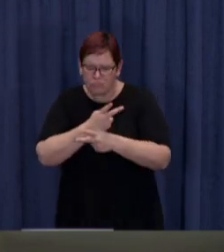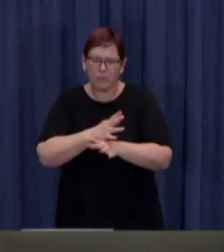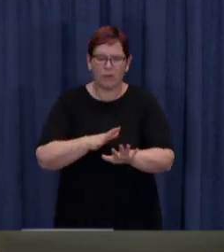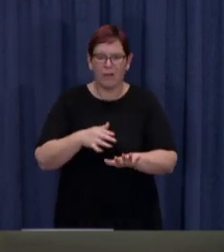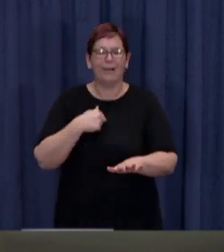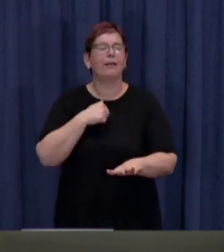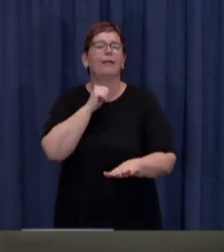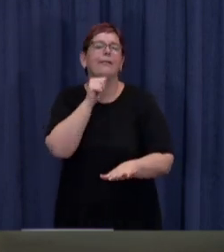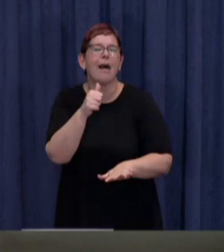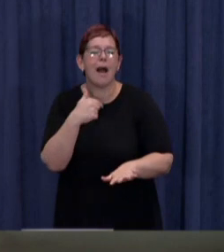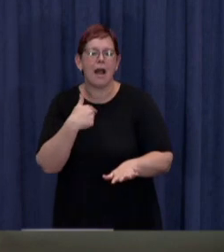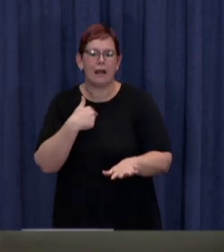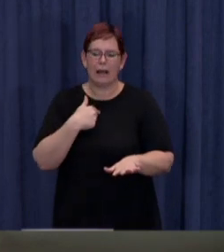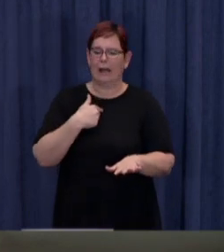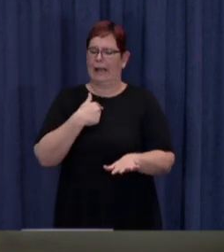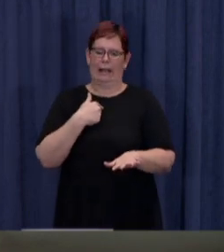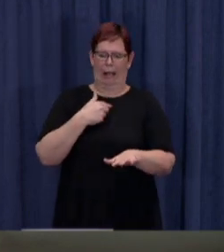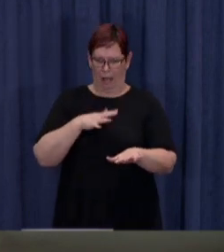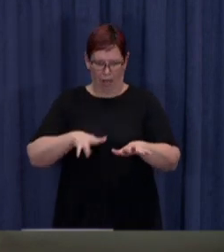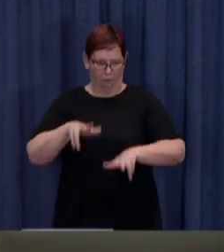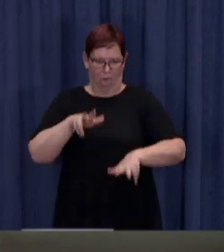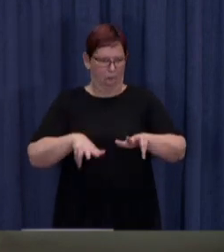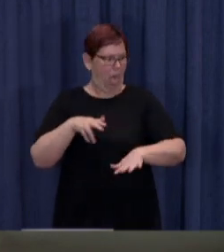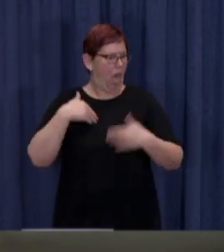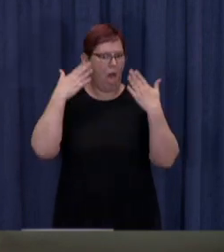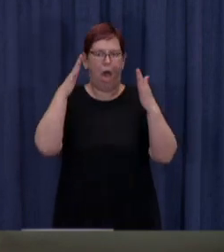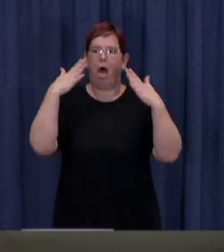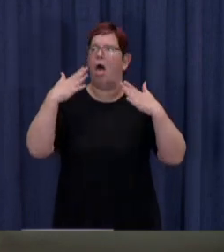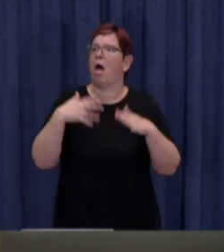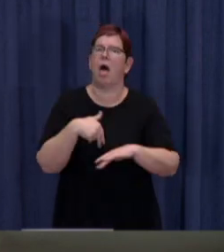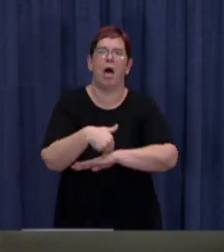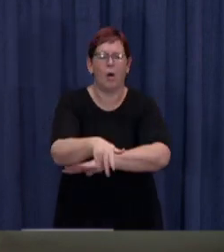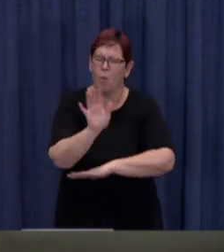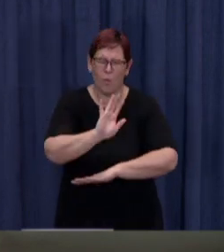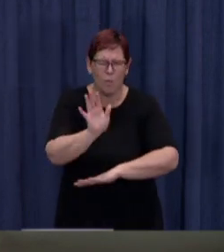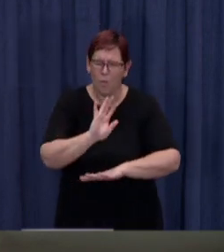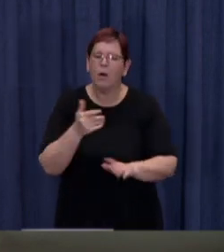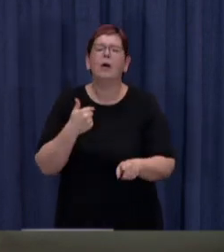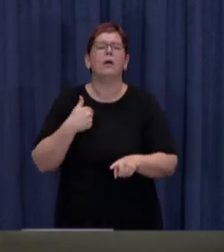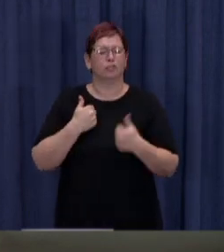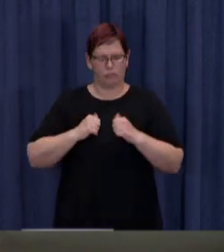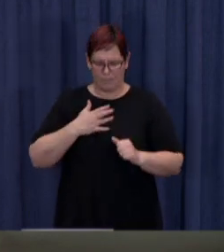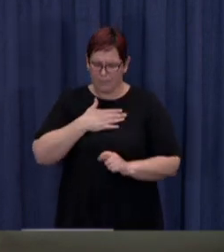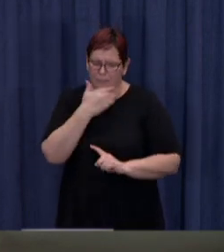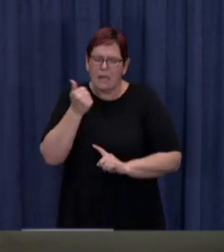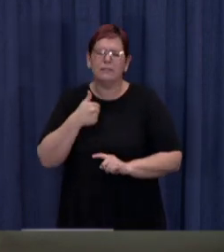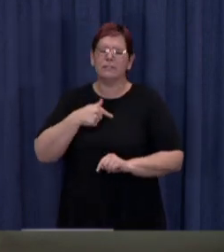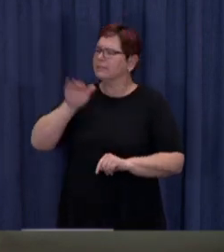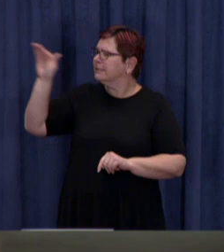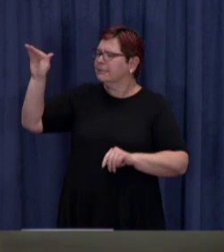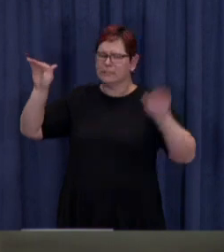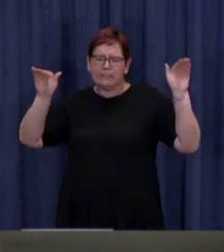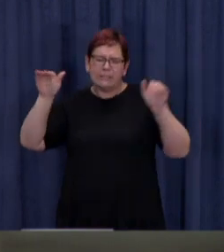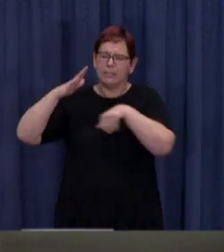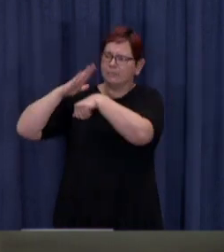held to account for that anything I do anything that I do by way of exercising these powers I will be held to account for that by the people the day after and